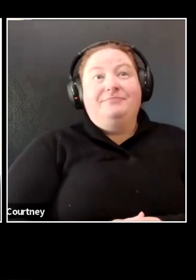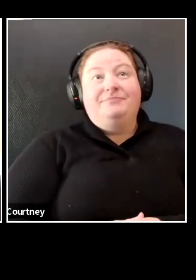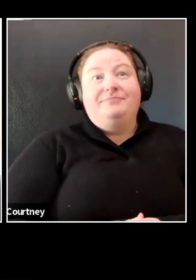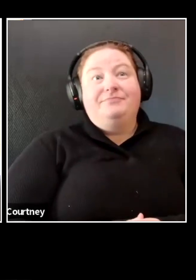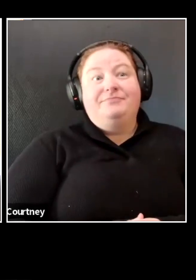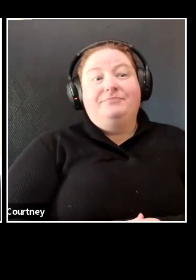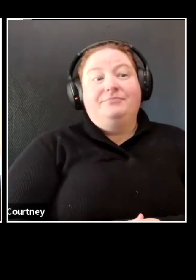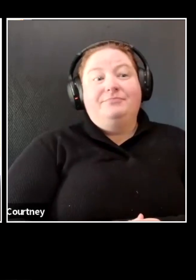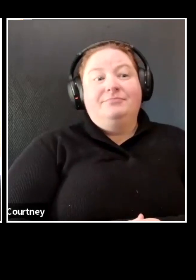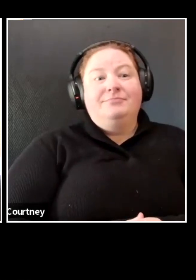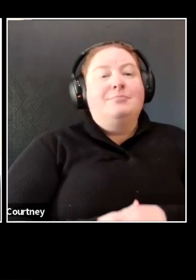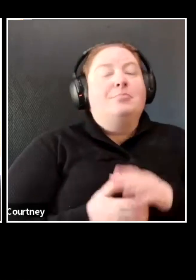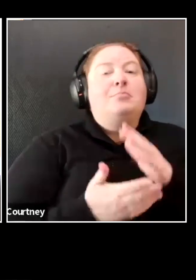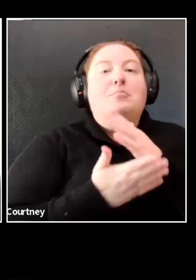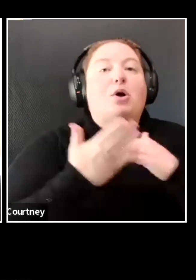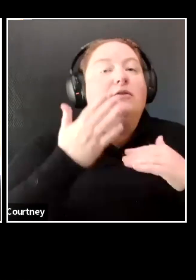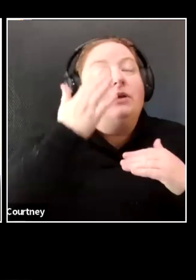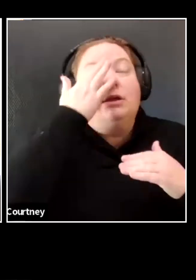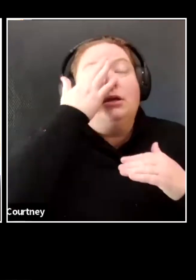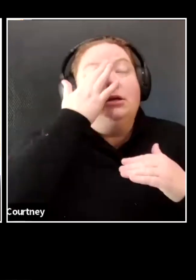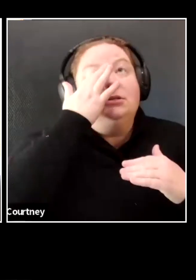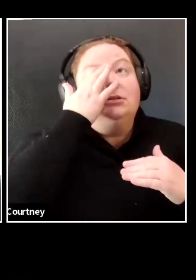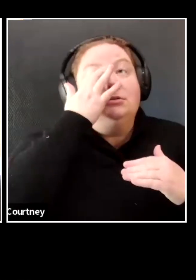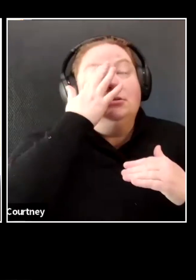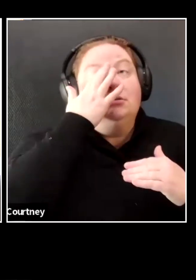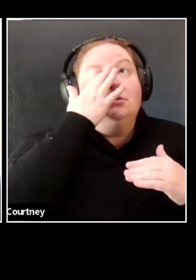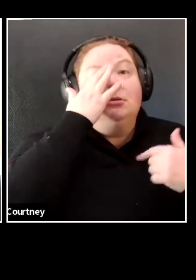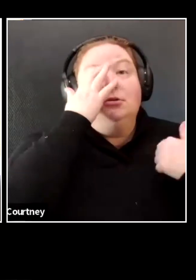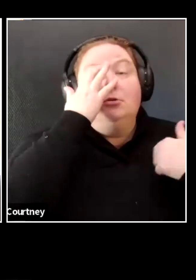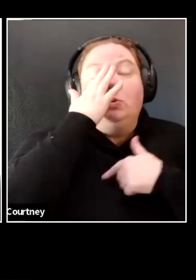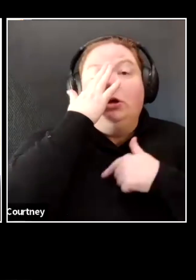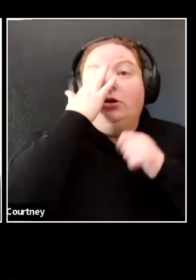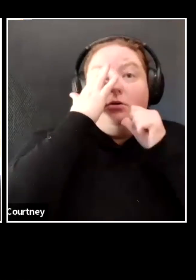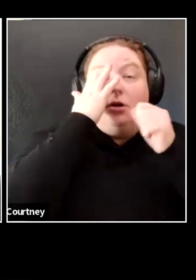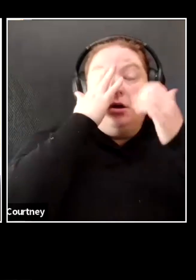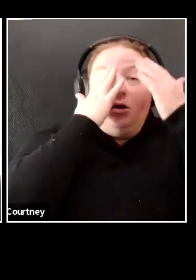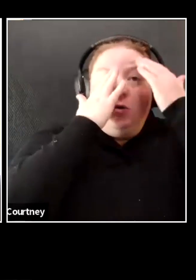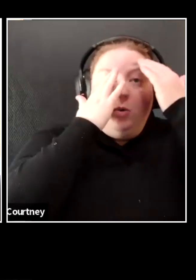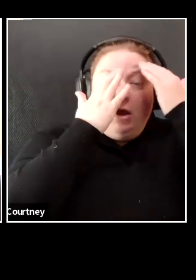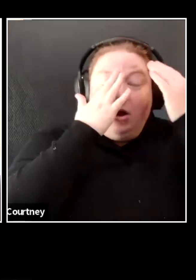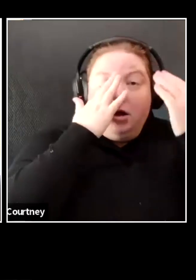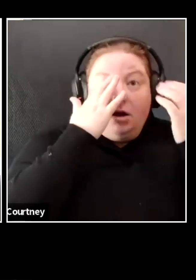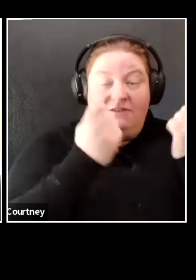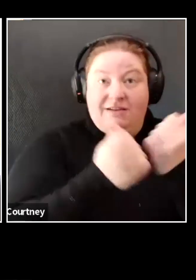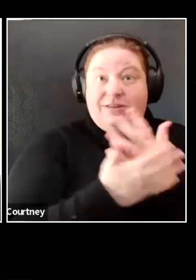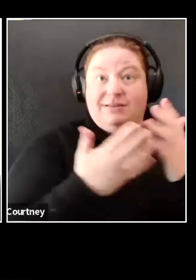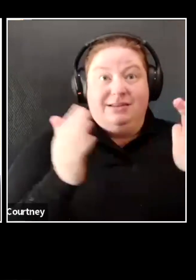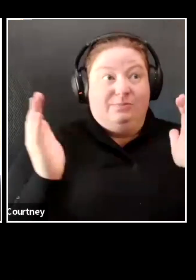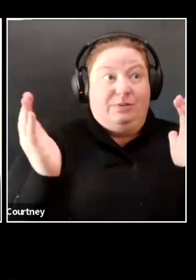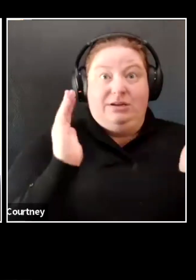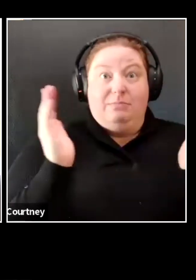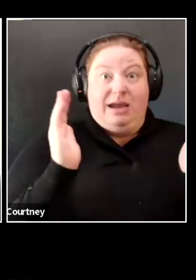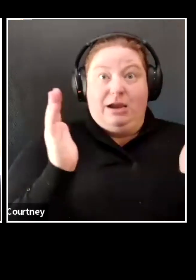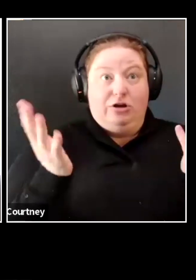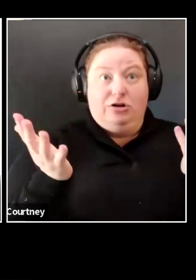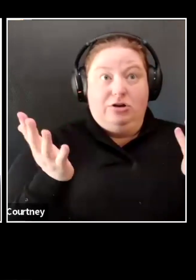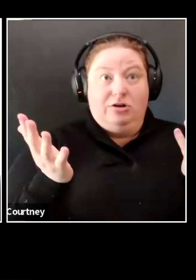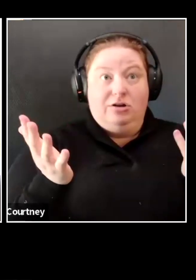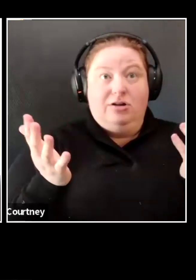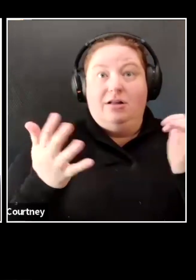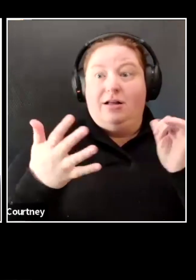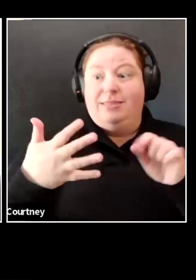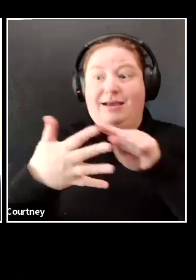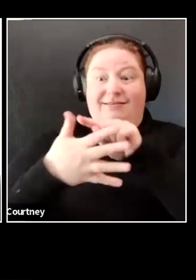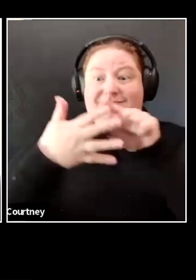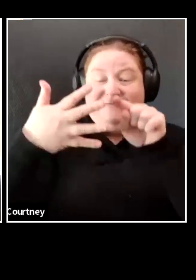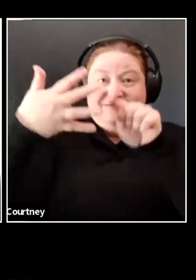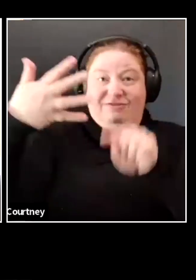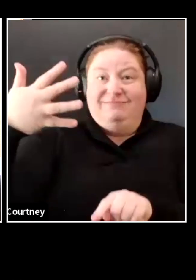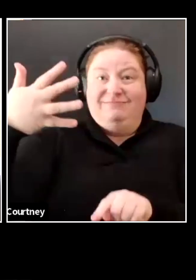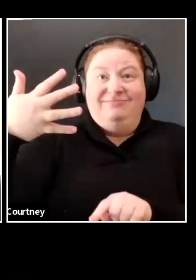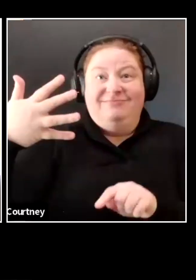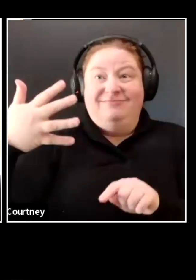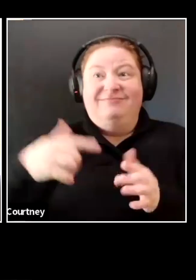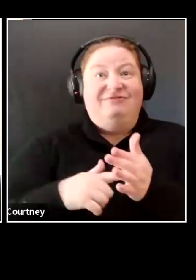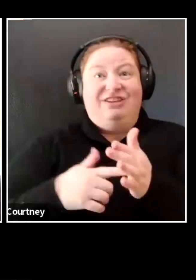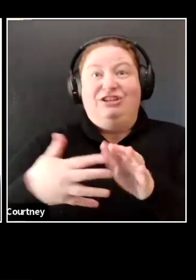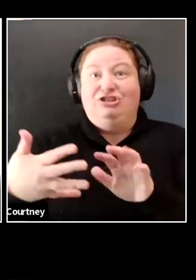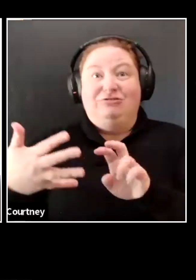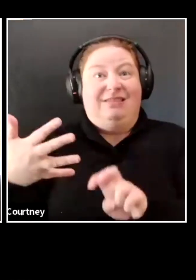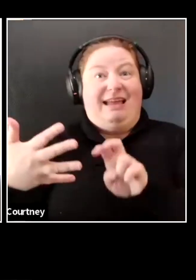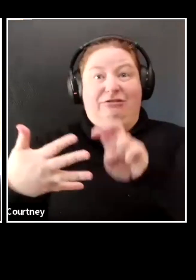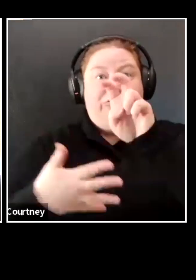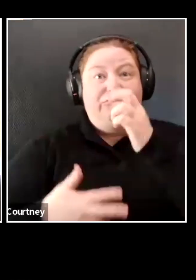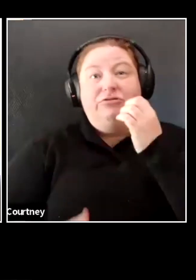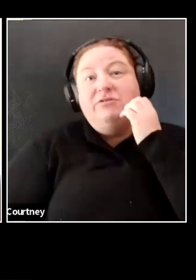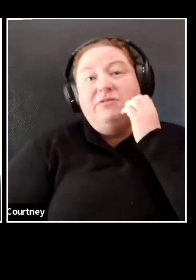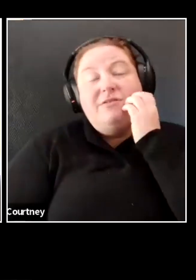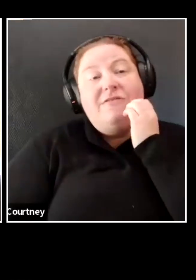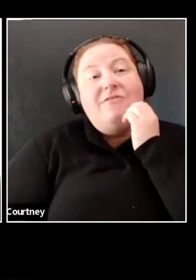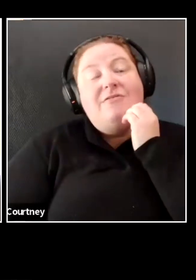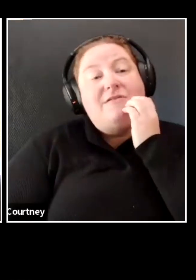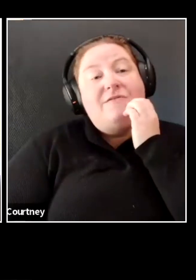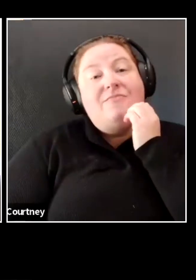it is we're not aware of all the things that are being compared across that fish ladder and so.